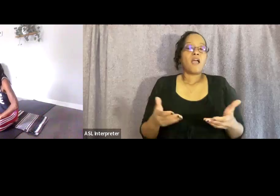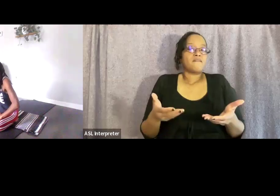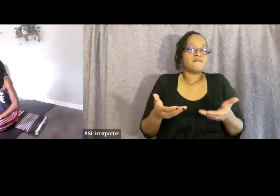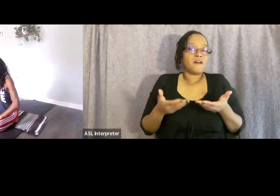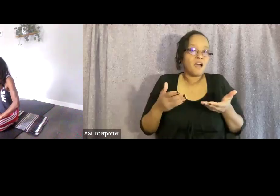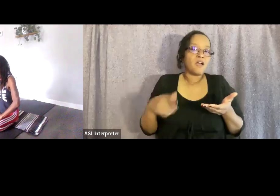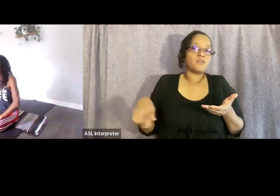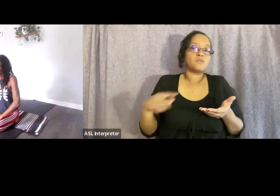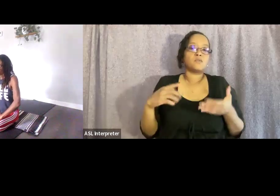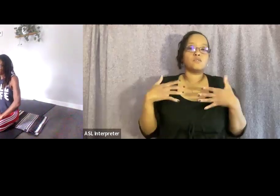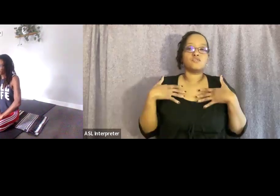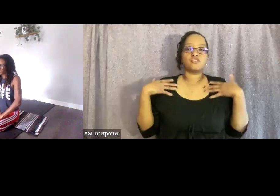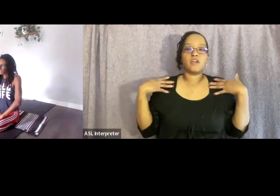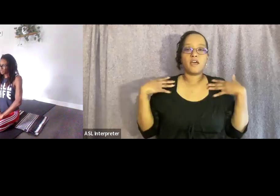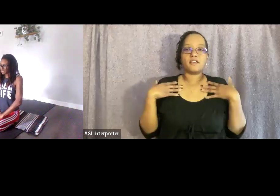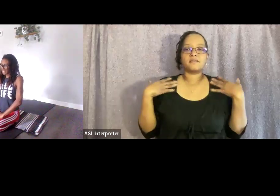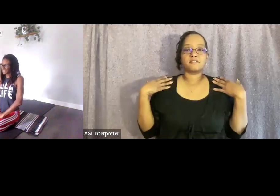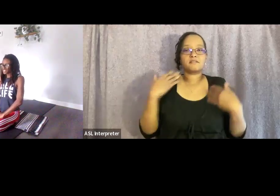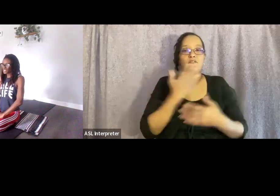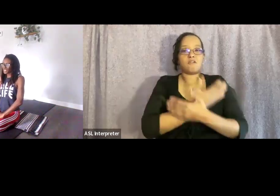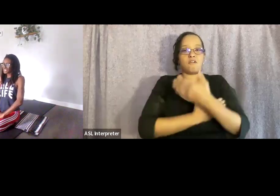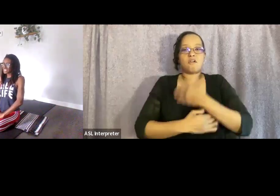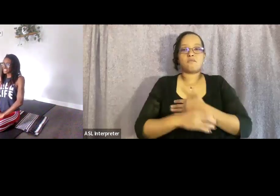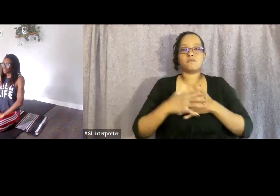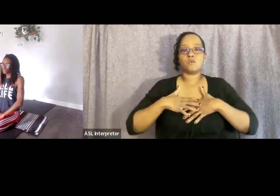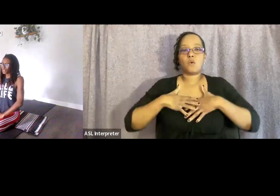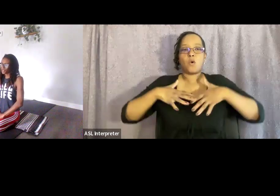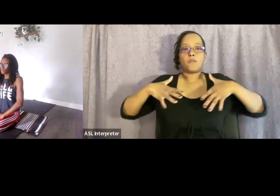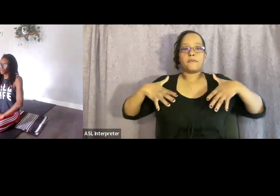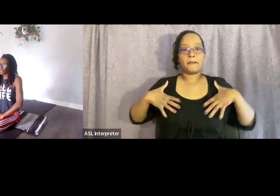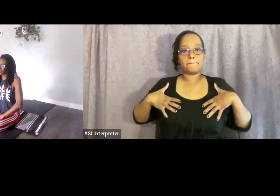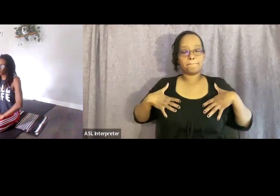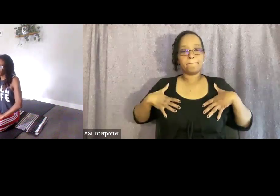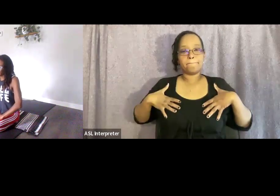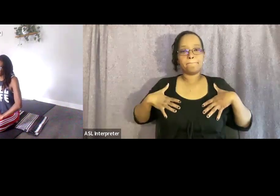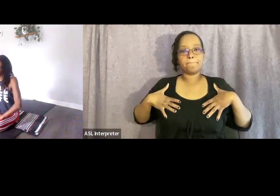and maybe open up to the heart space a little. And this is going to look different for everybody.